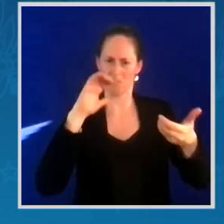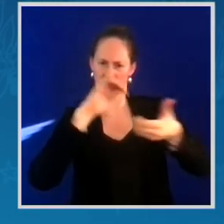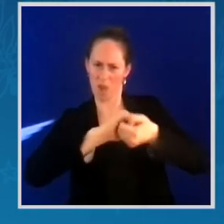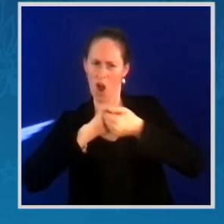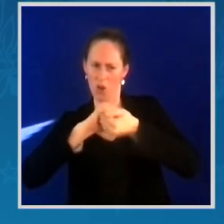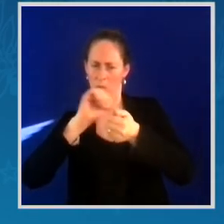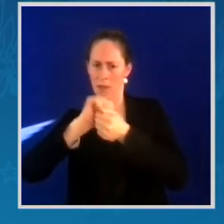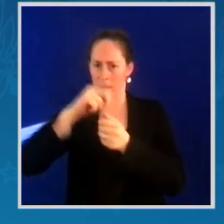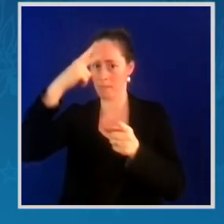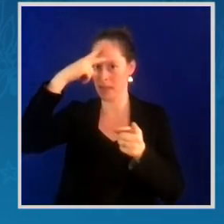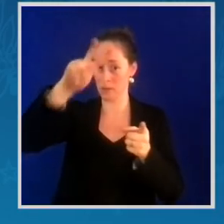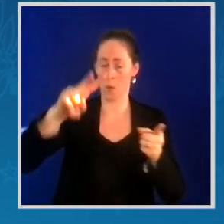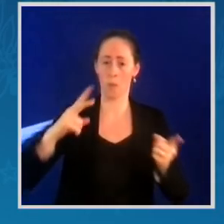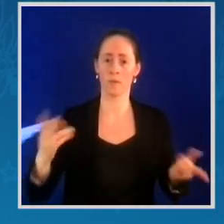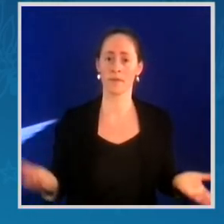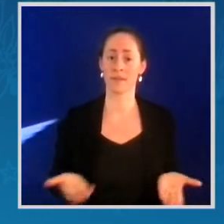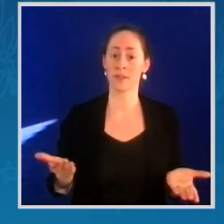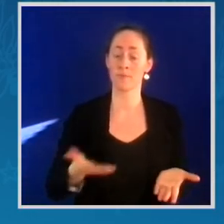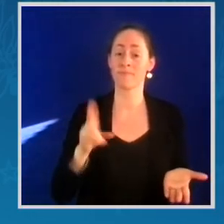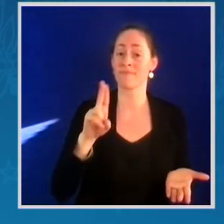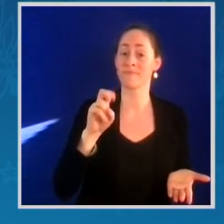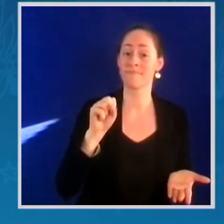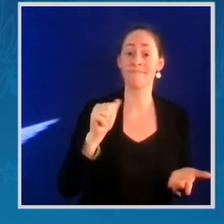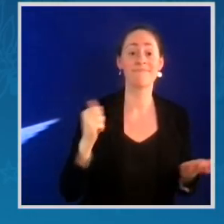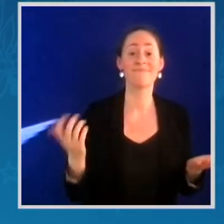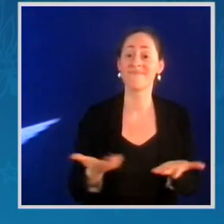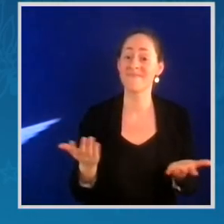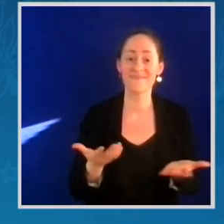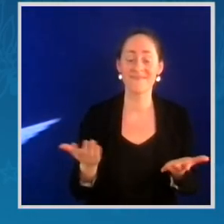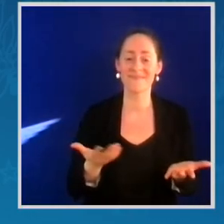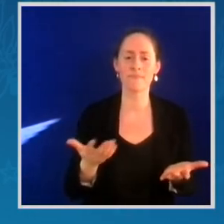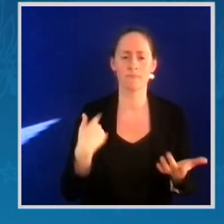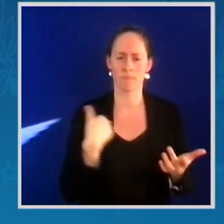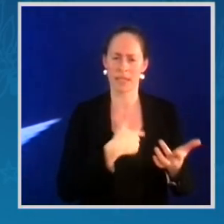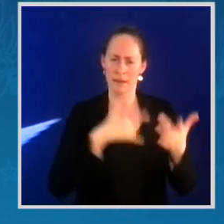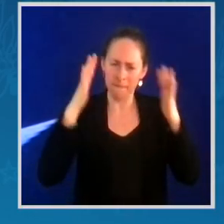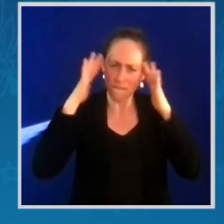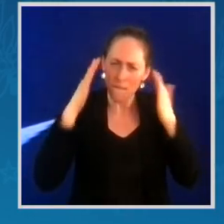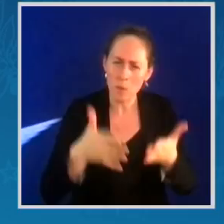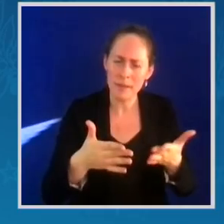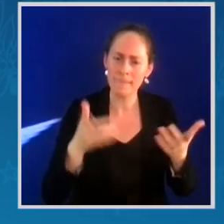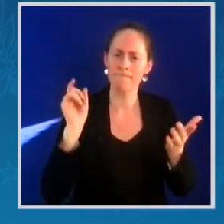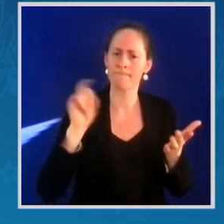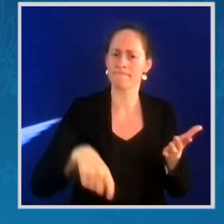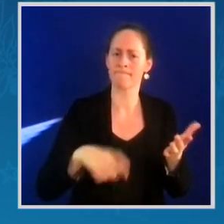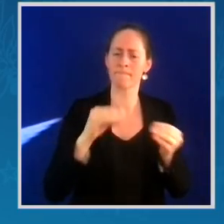will, with the United States, focus our resources on Central America and in particular on three countries,